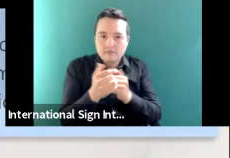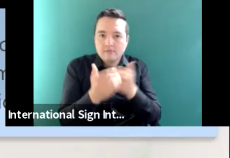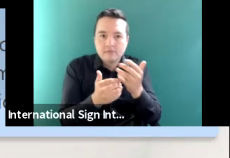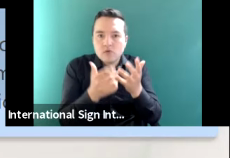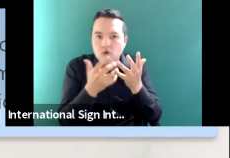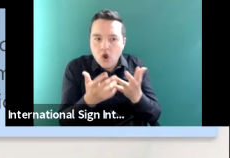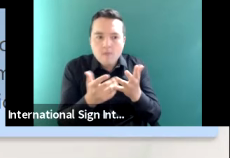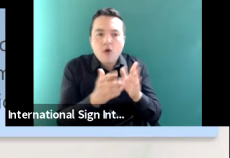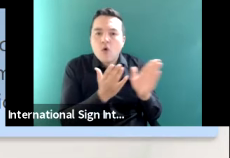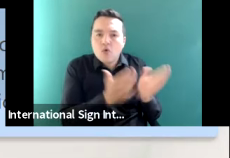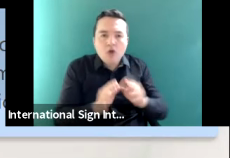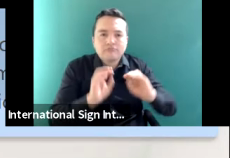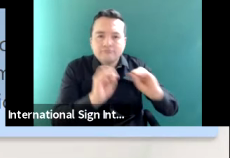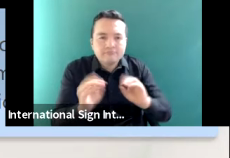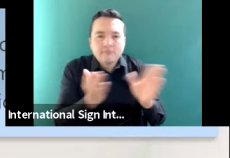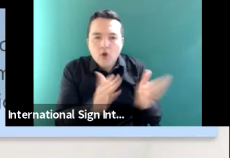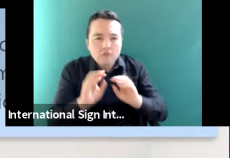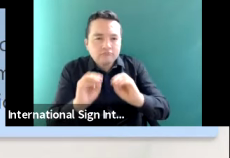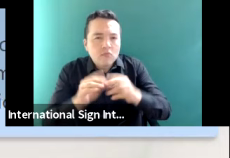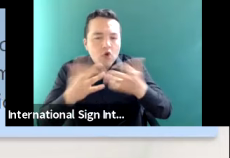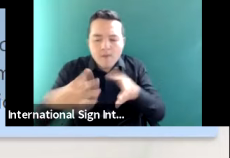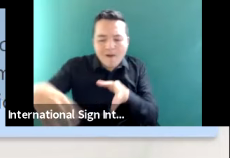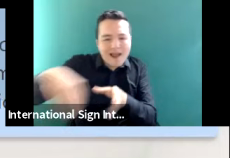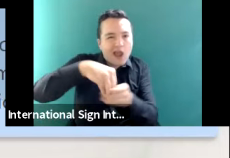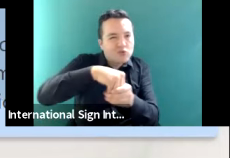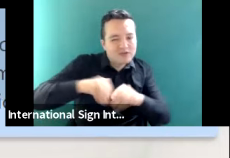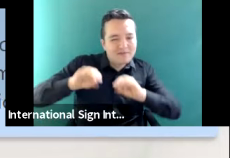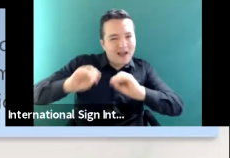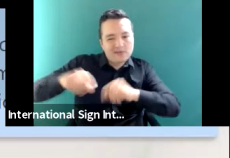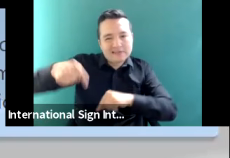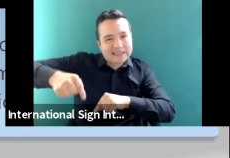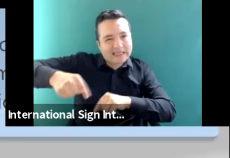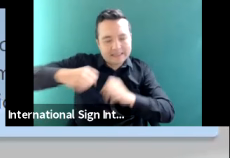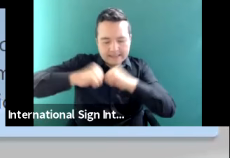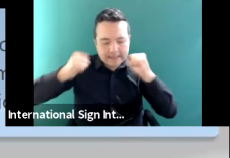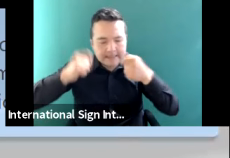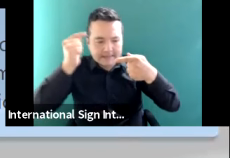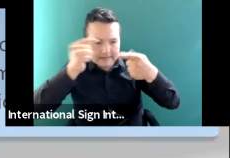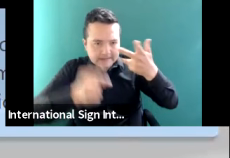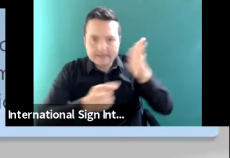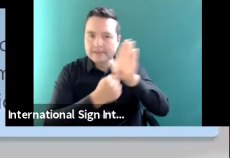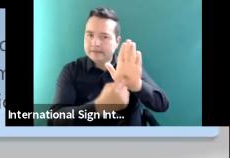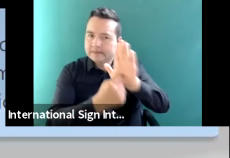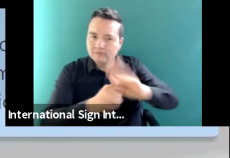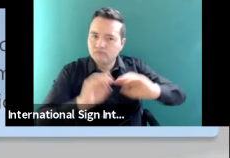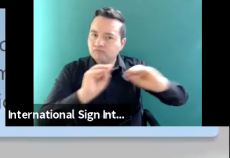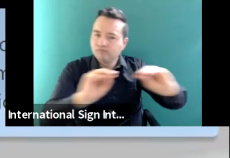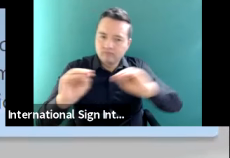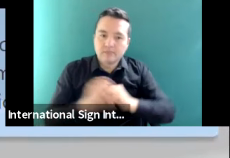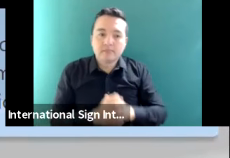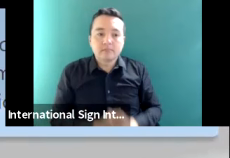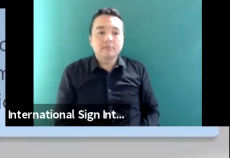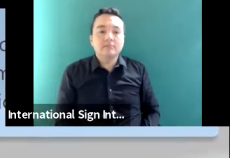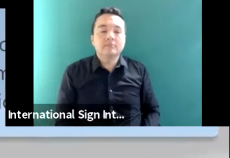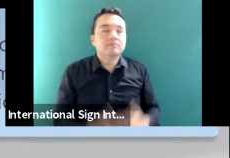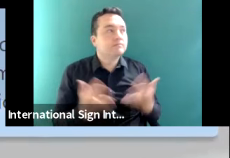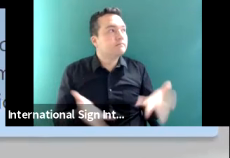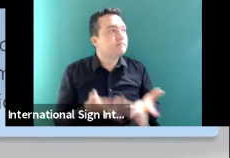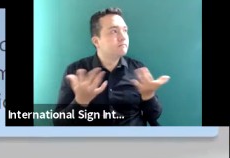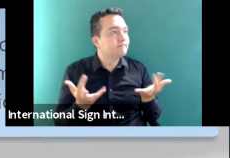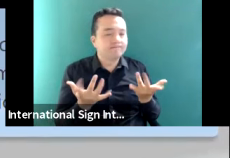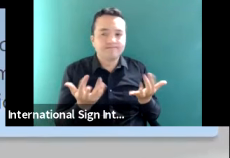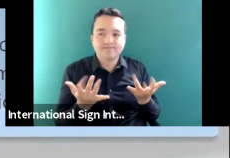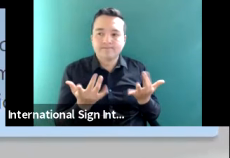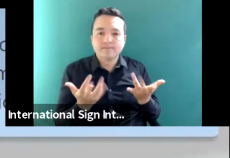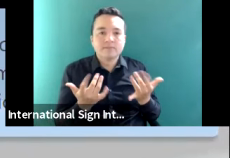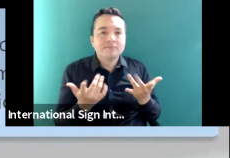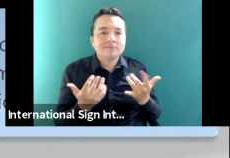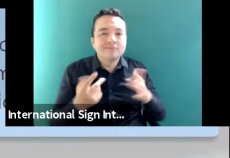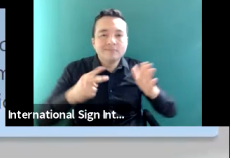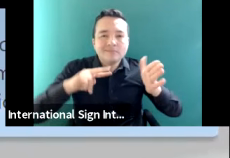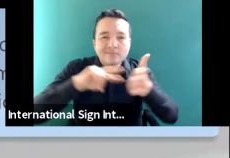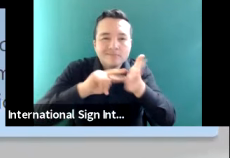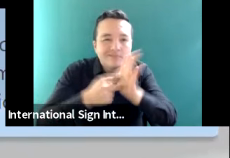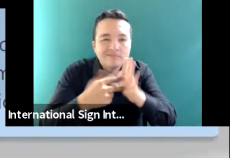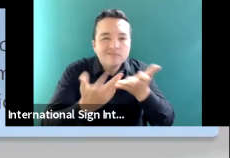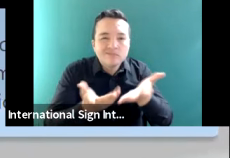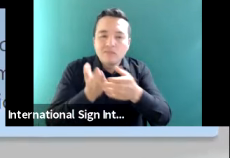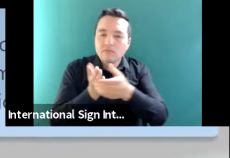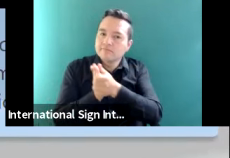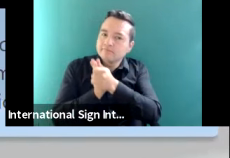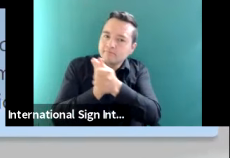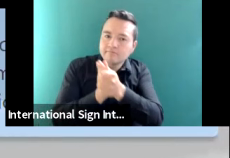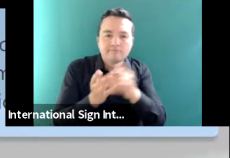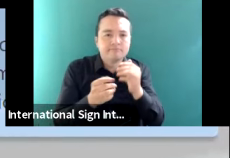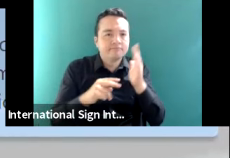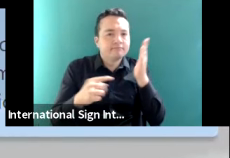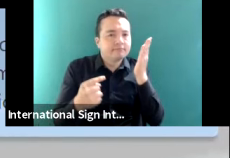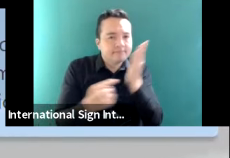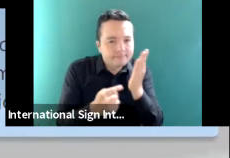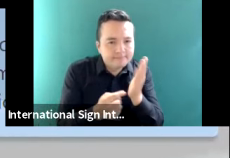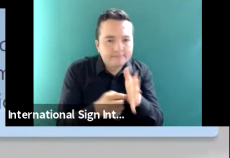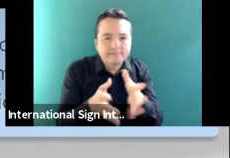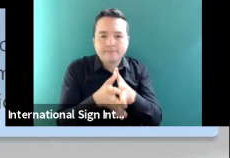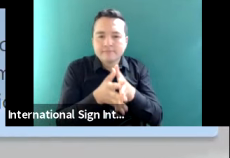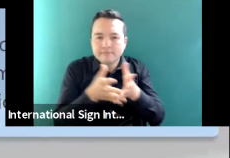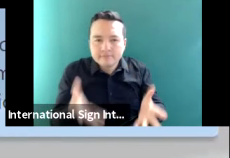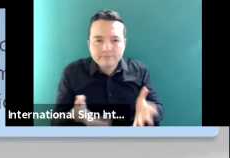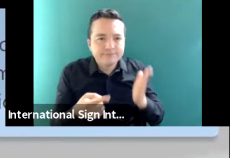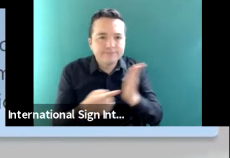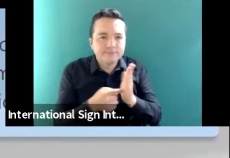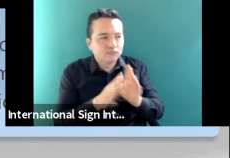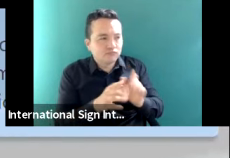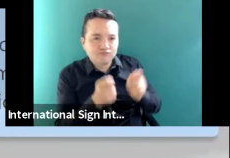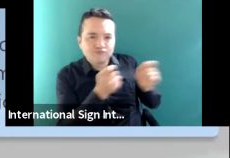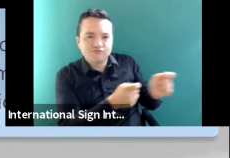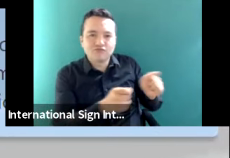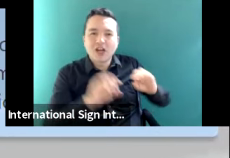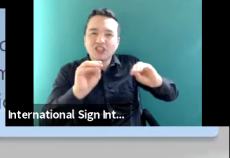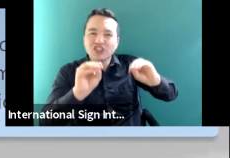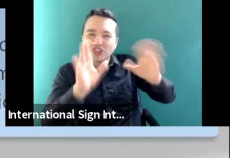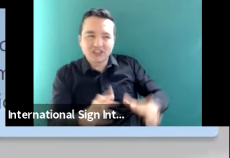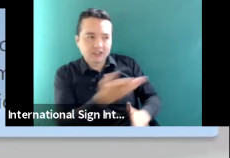Especially in education.